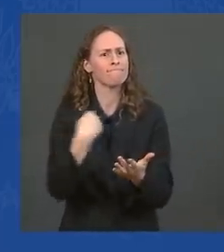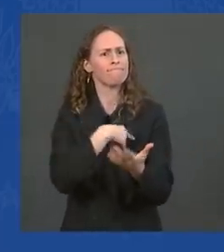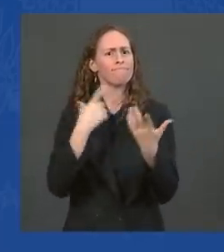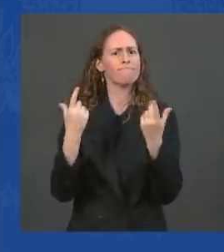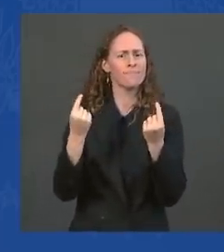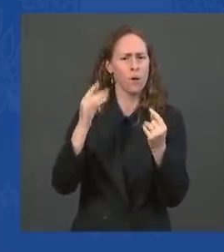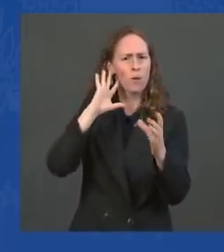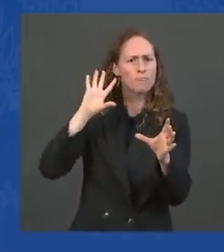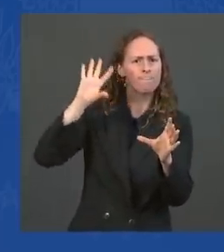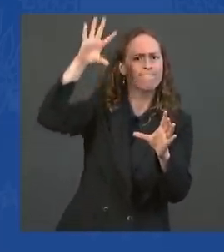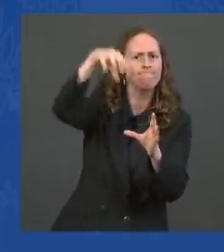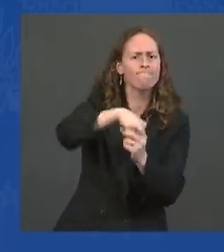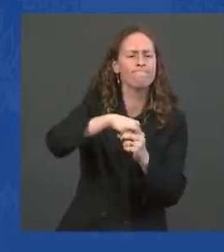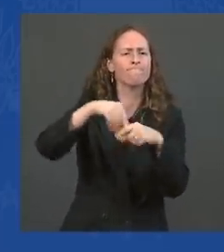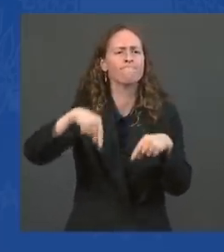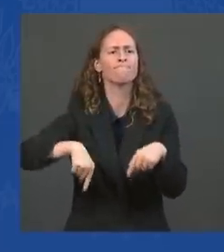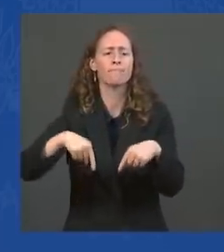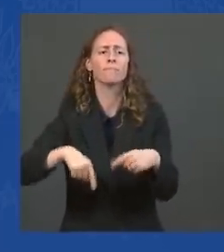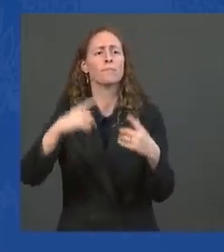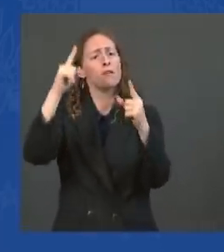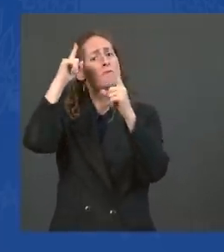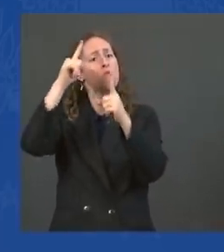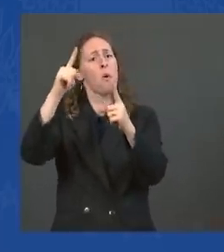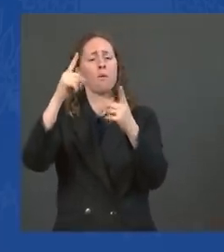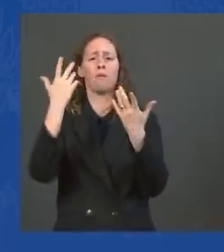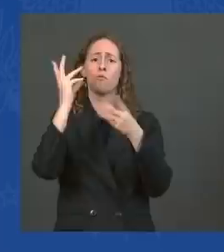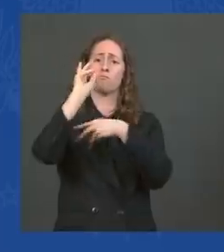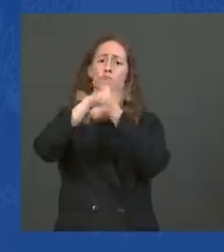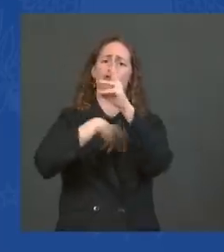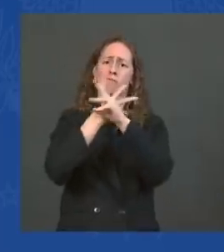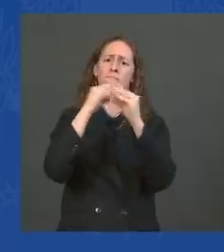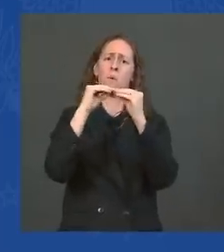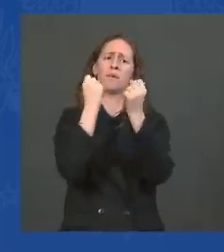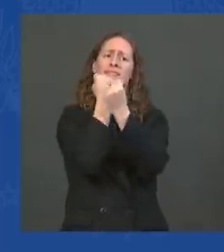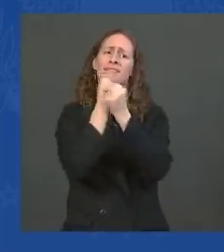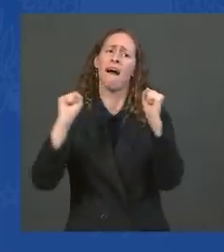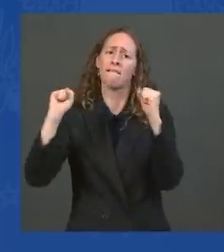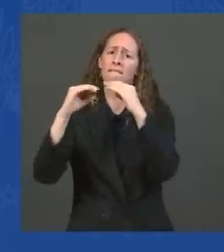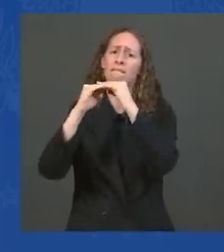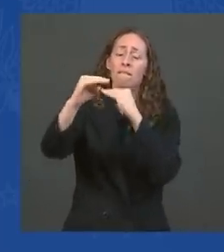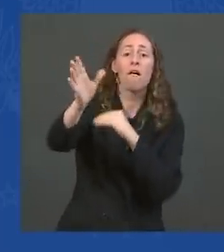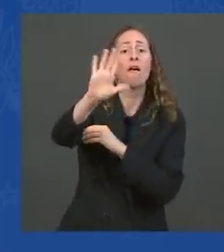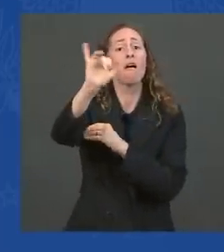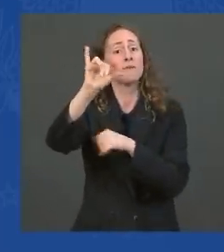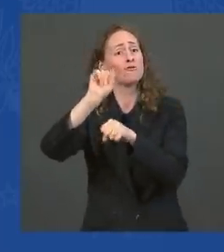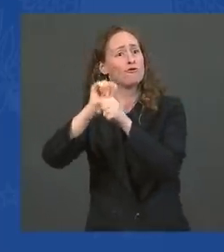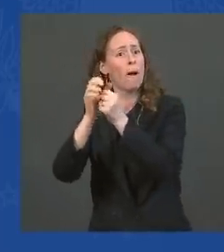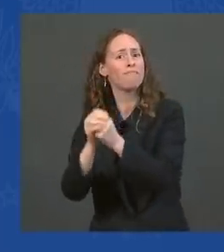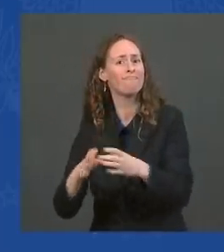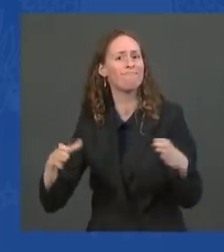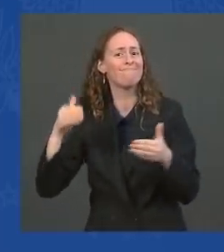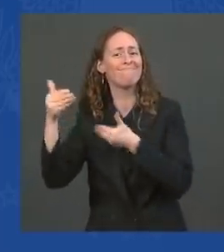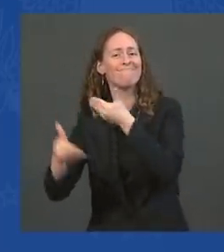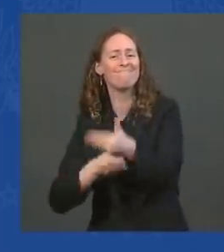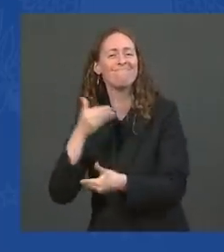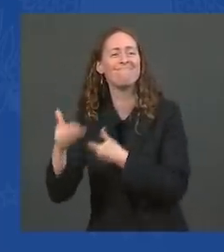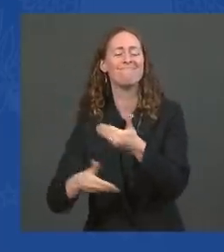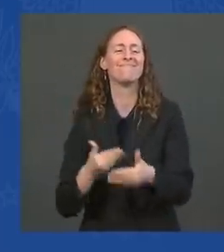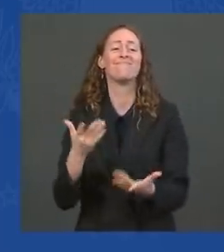making the world safer and generating jobs across our United Kingdom. Thank you. Over to you, Mr. President.